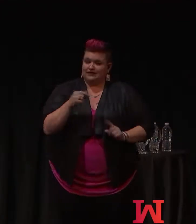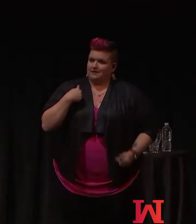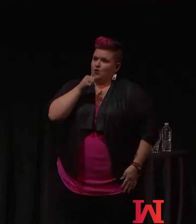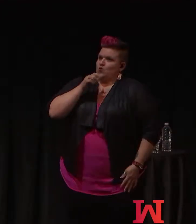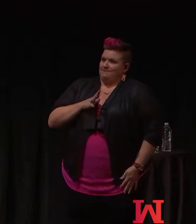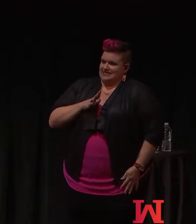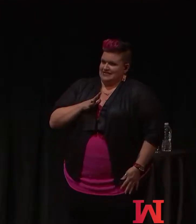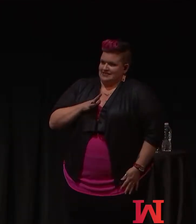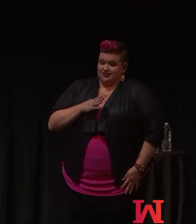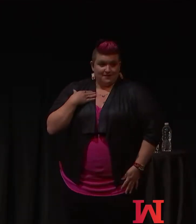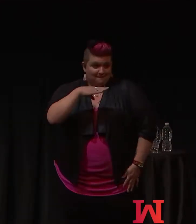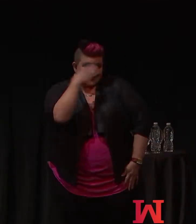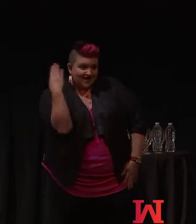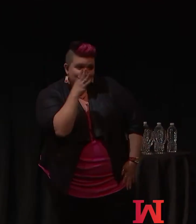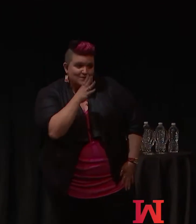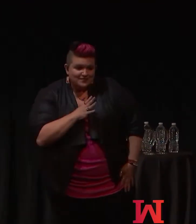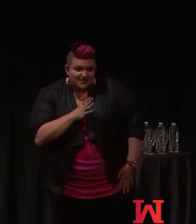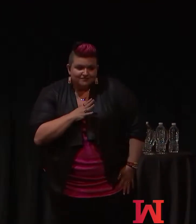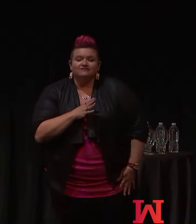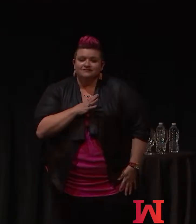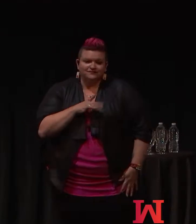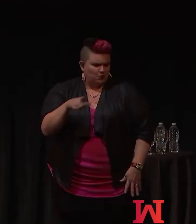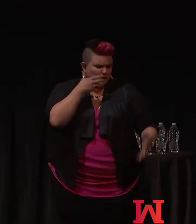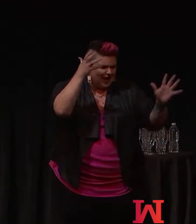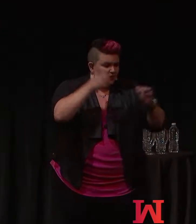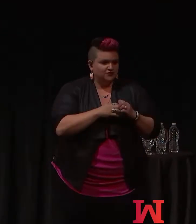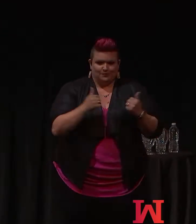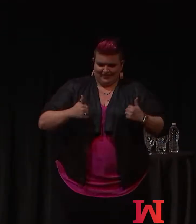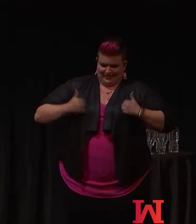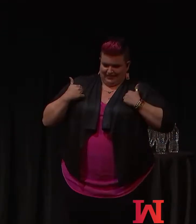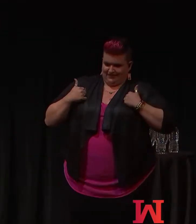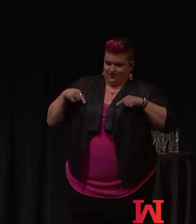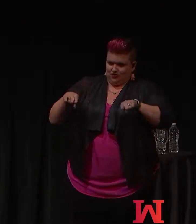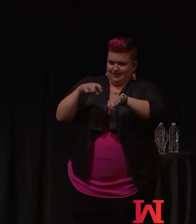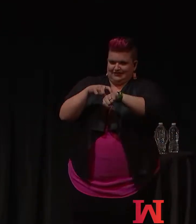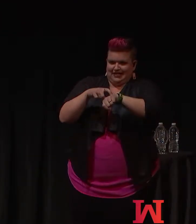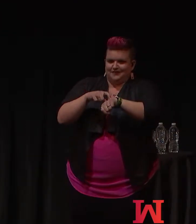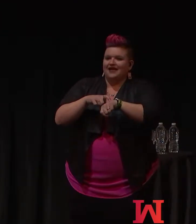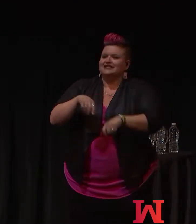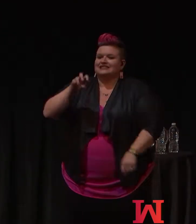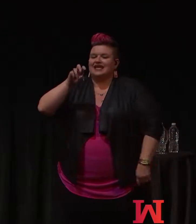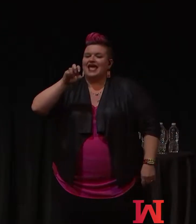to be black, to be living in the age of Ava and Marley,